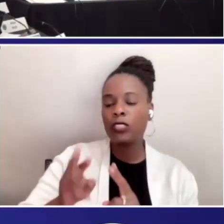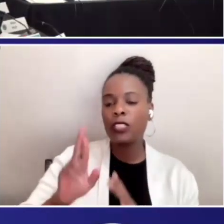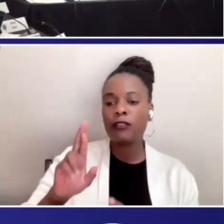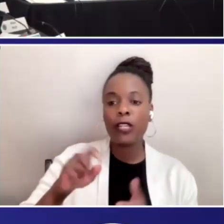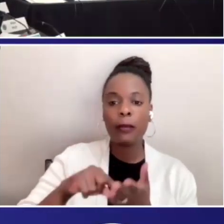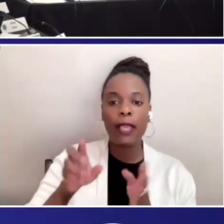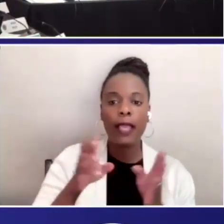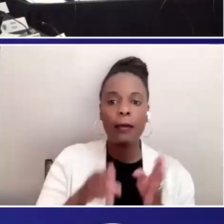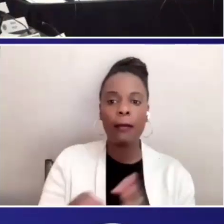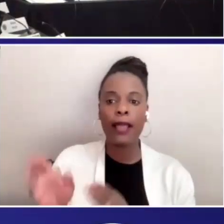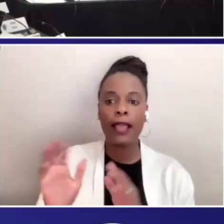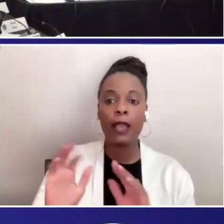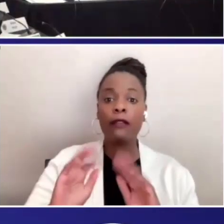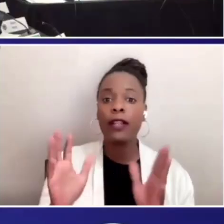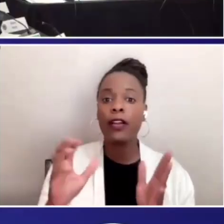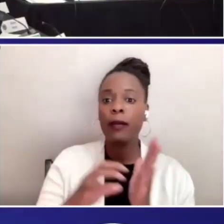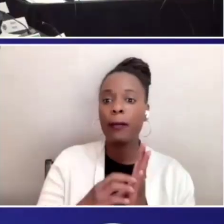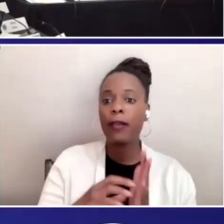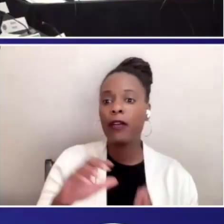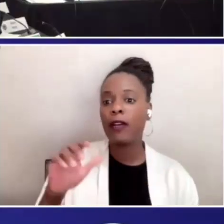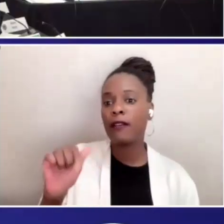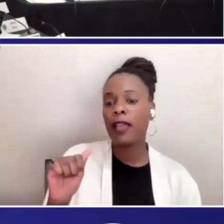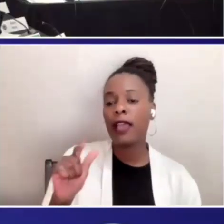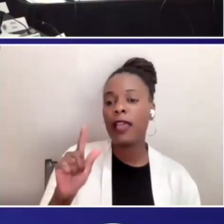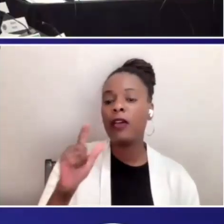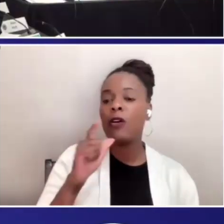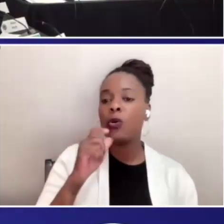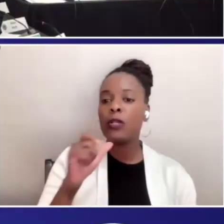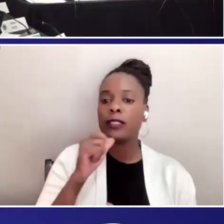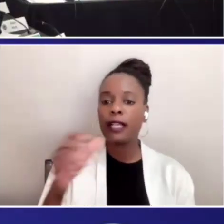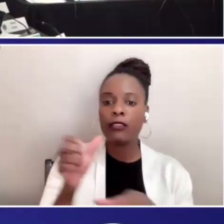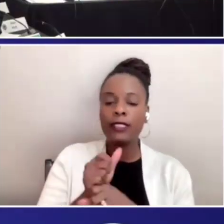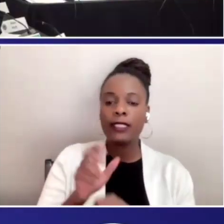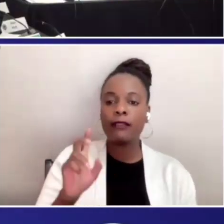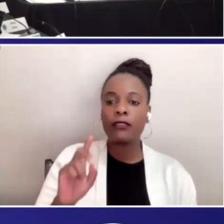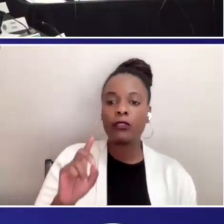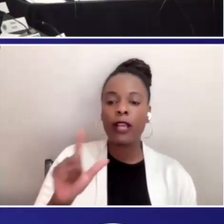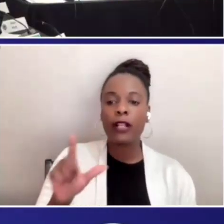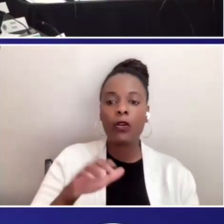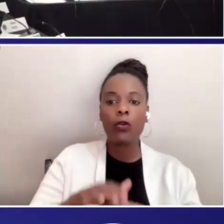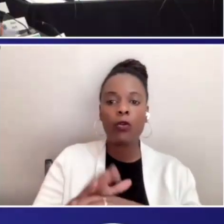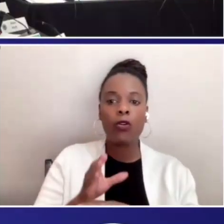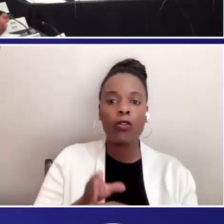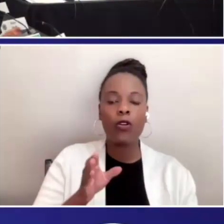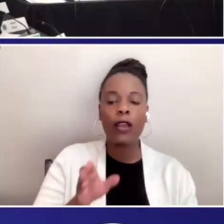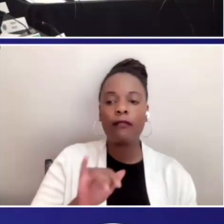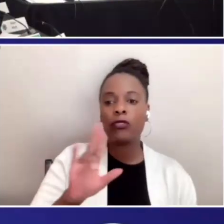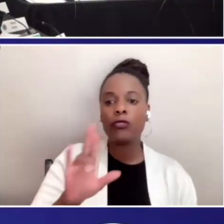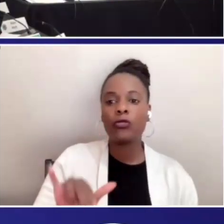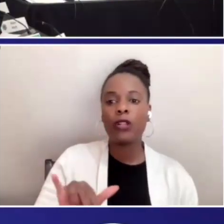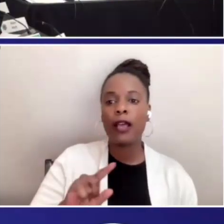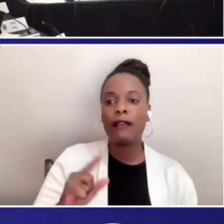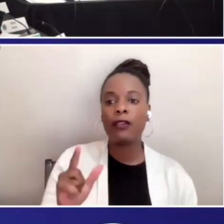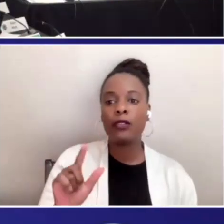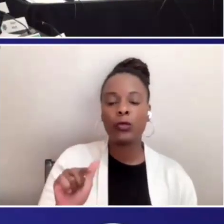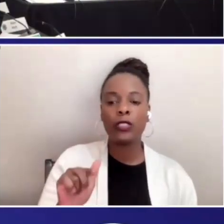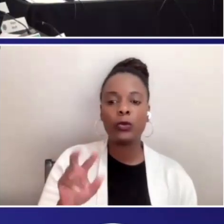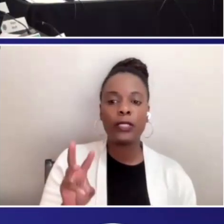who has not received a Direct Loan on or after July 1, 2026 and. And then in paragraph (e),